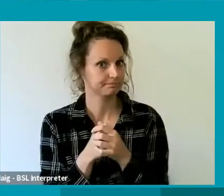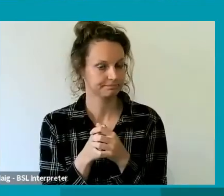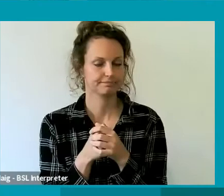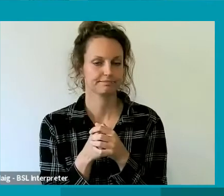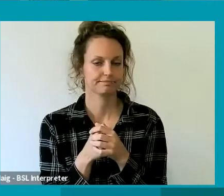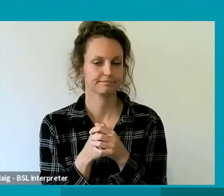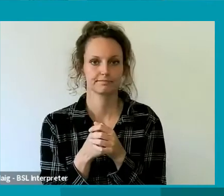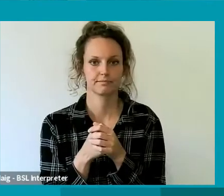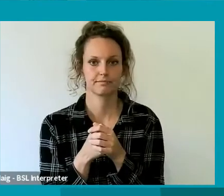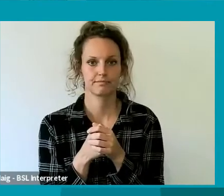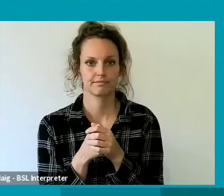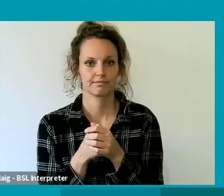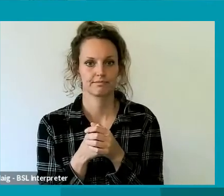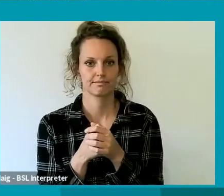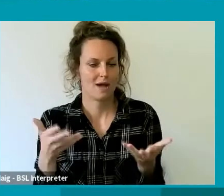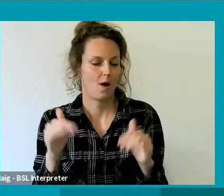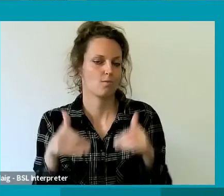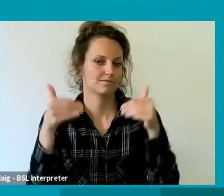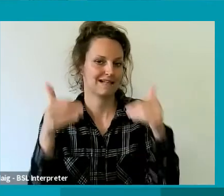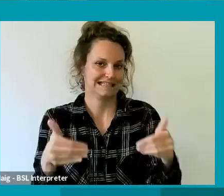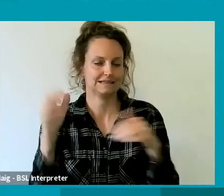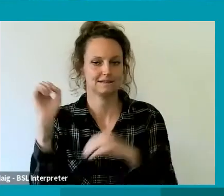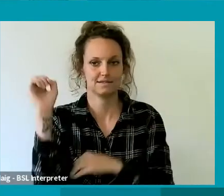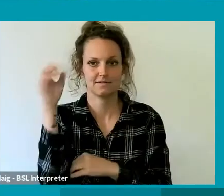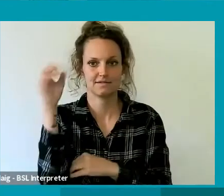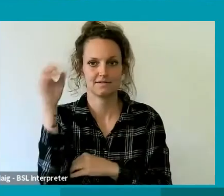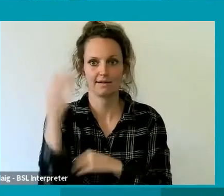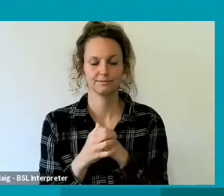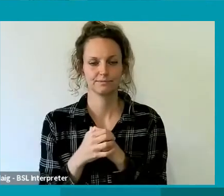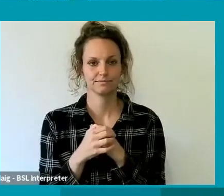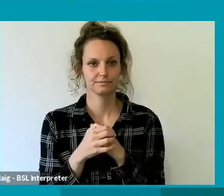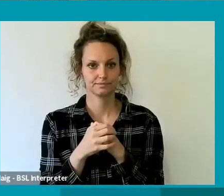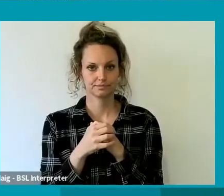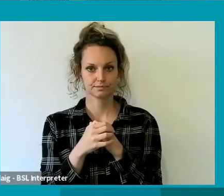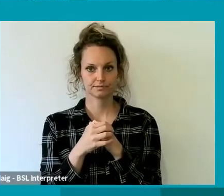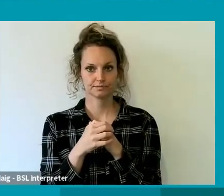OK. So how do we craft a personal brand?